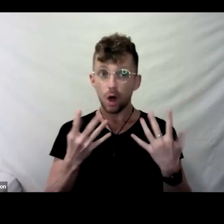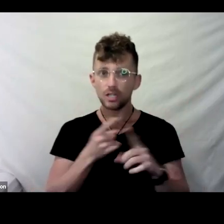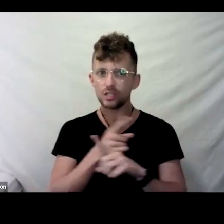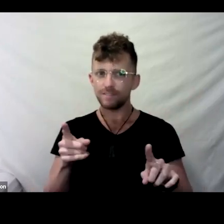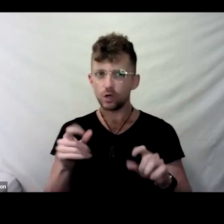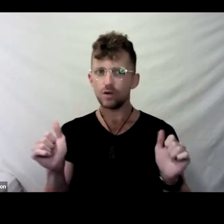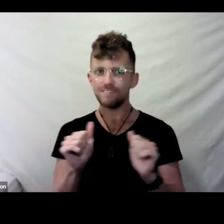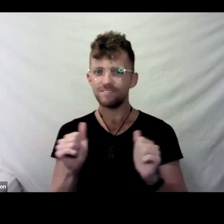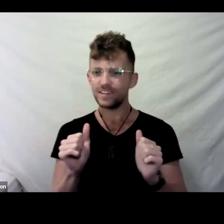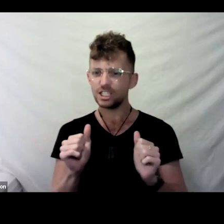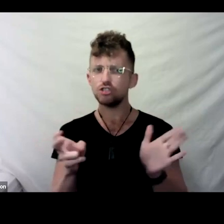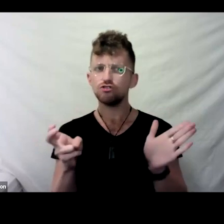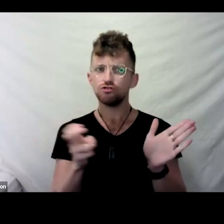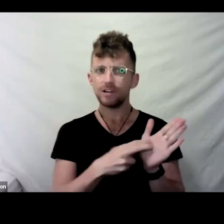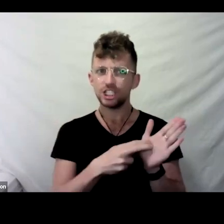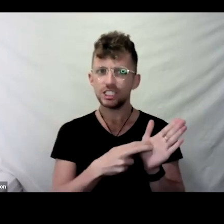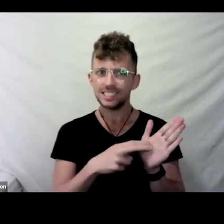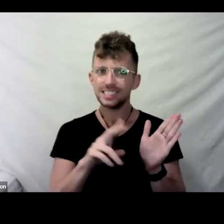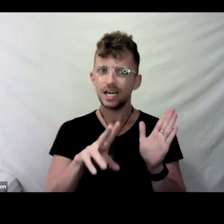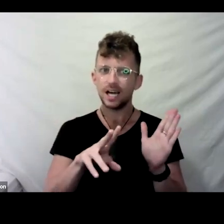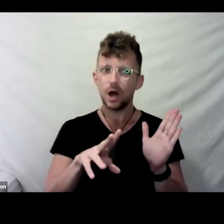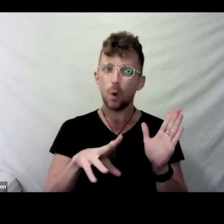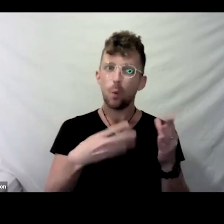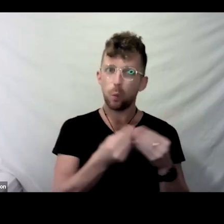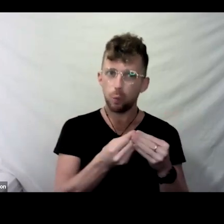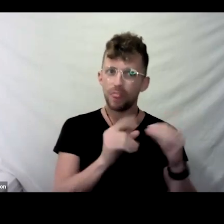some questions that you have for Whaikaha and for the panel.